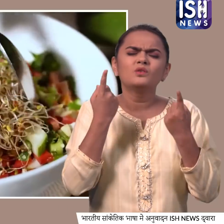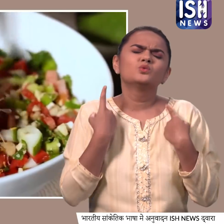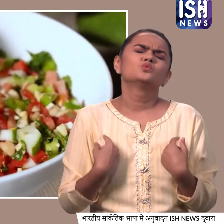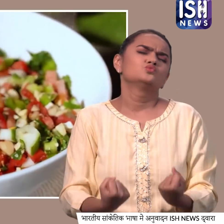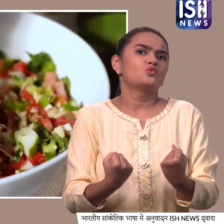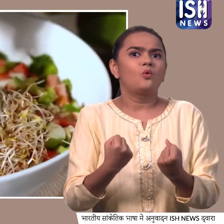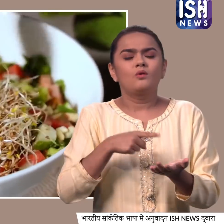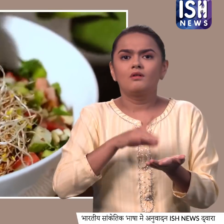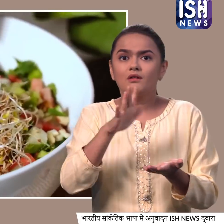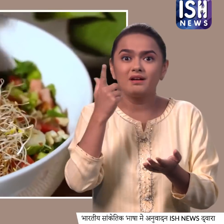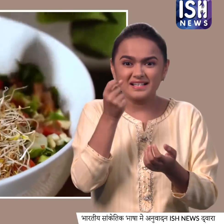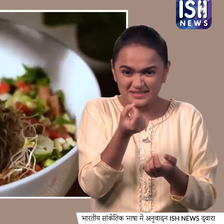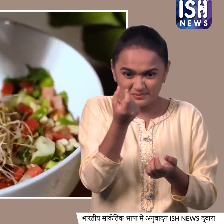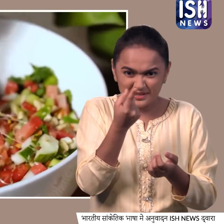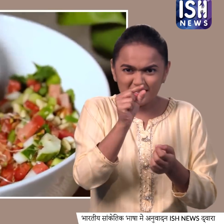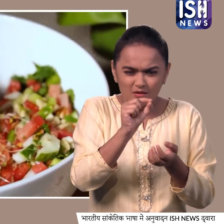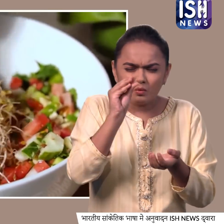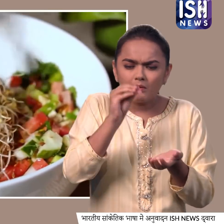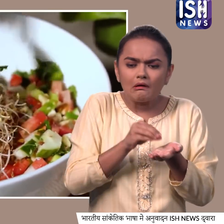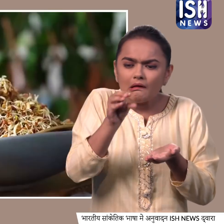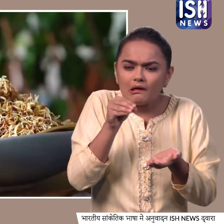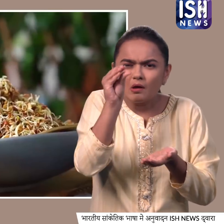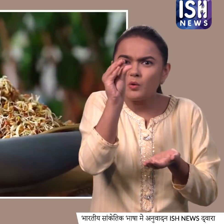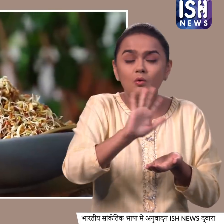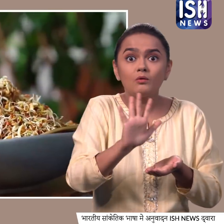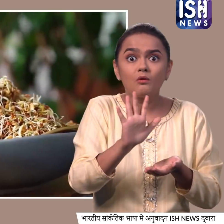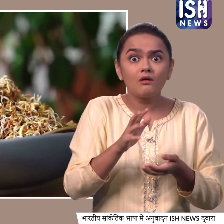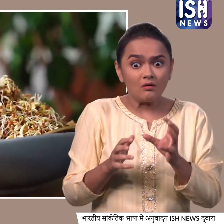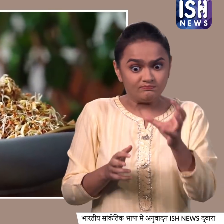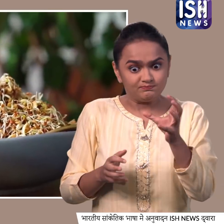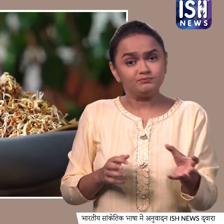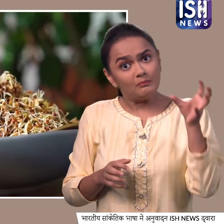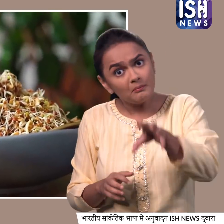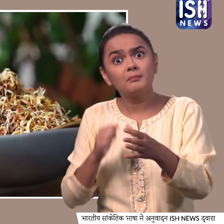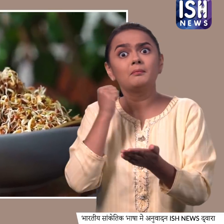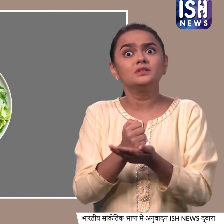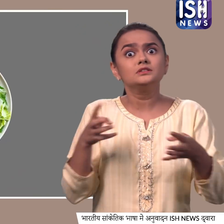Instead of simply sprinkling some sprouts on top of it, make them a main part of it